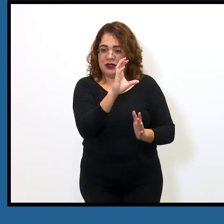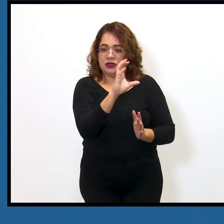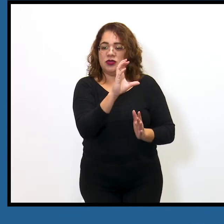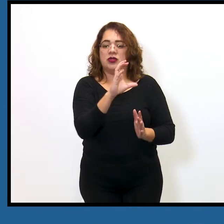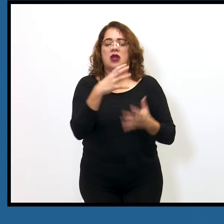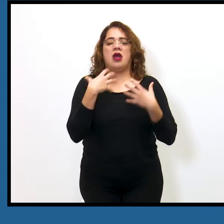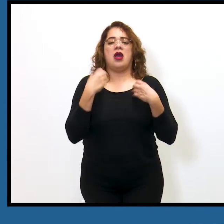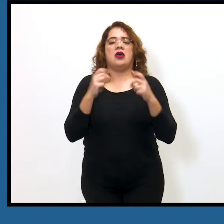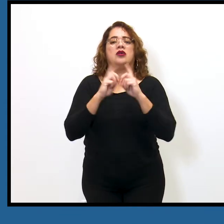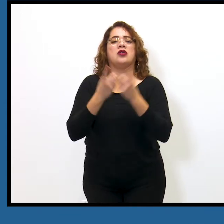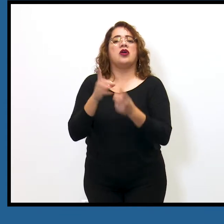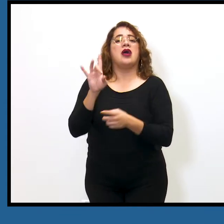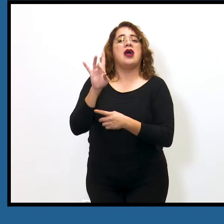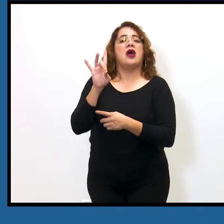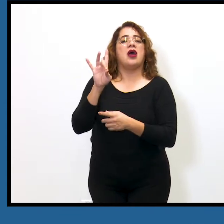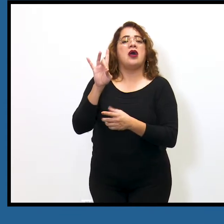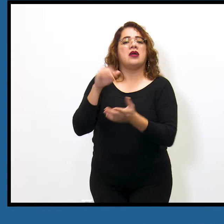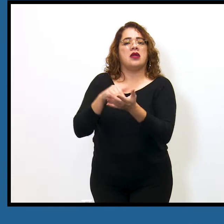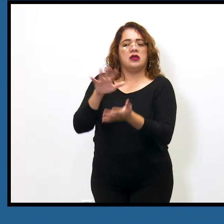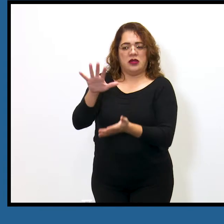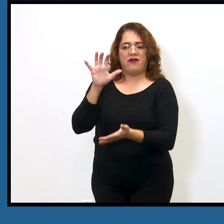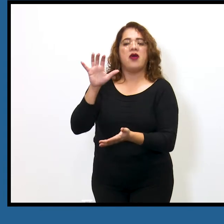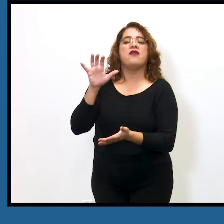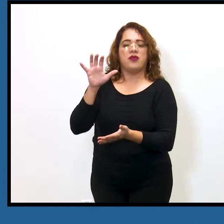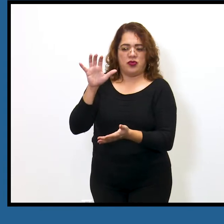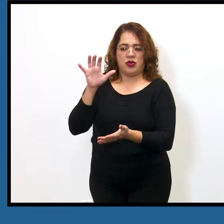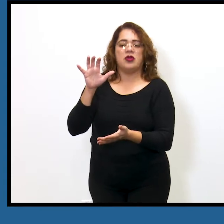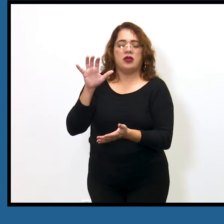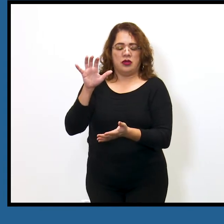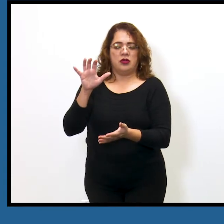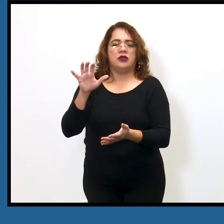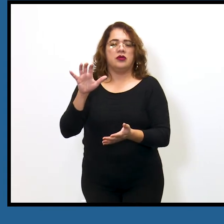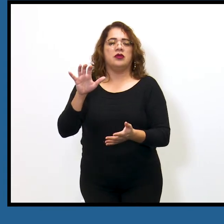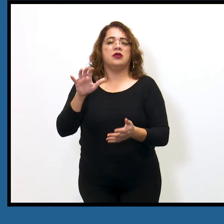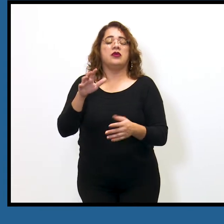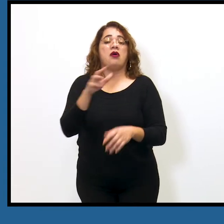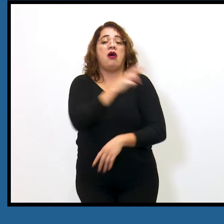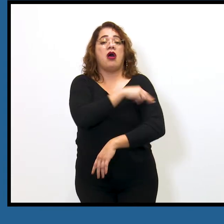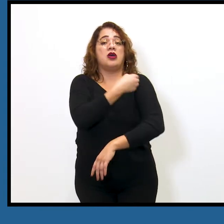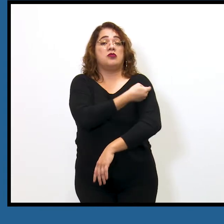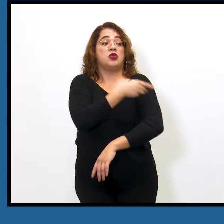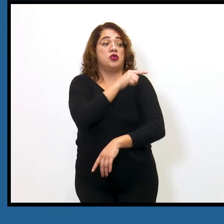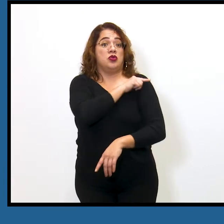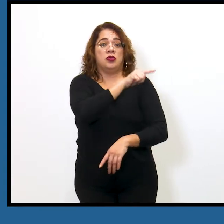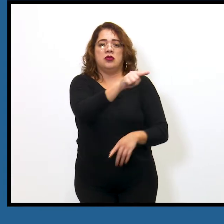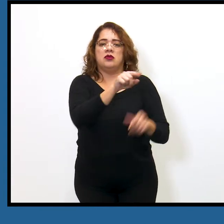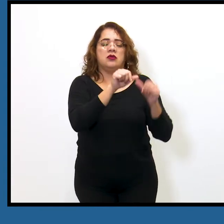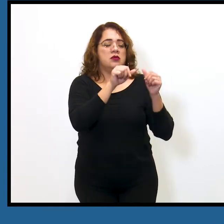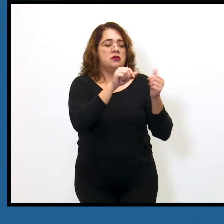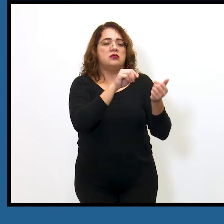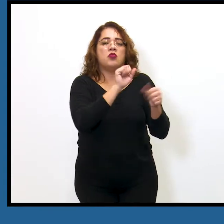received 8,500 of those doses. Hospital personnel will continue to get vaccinated and we will expand